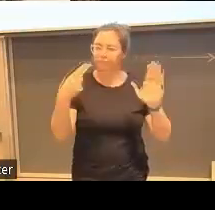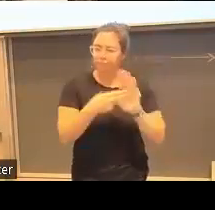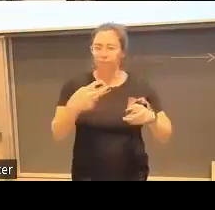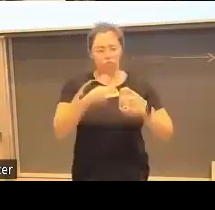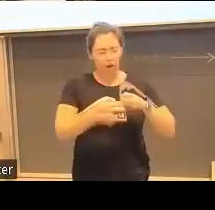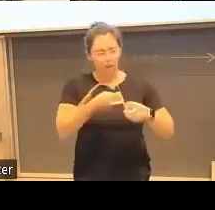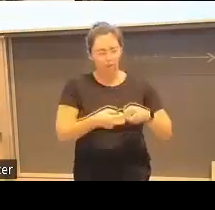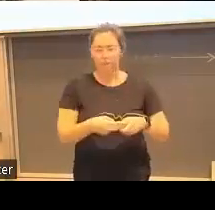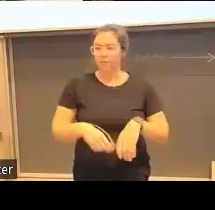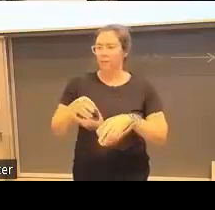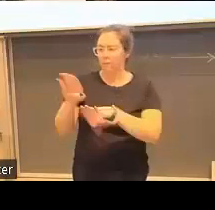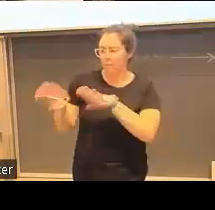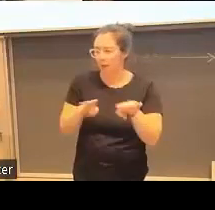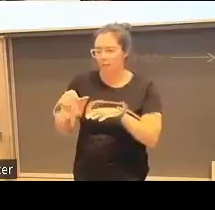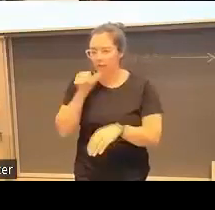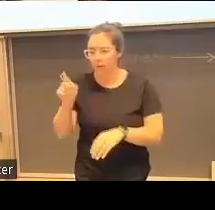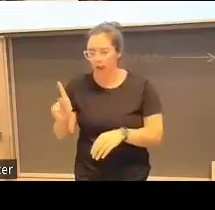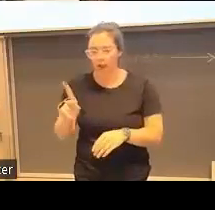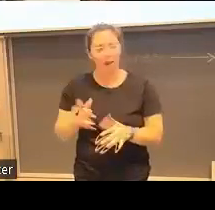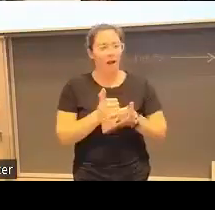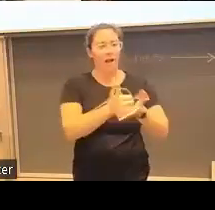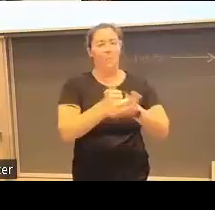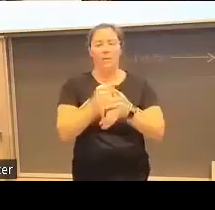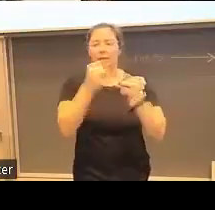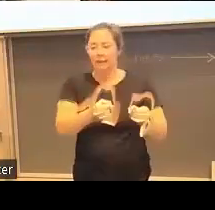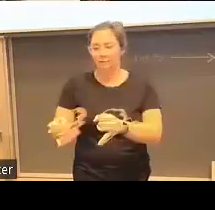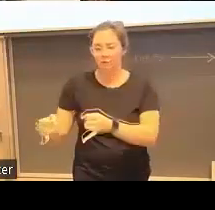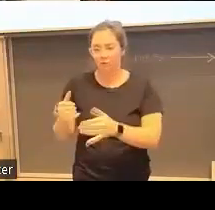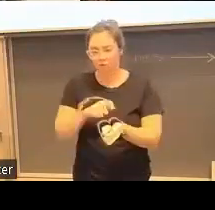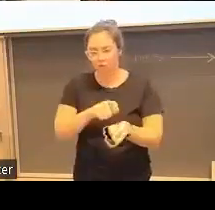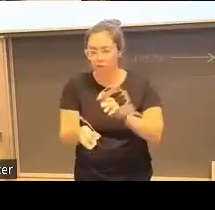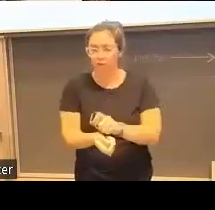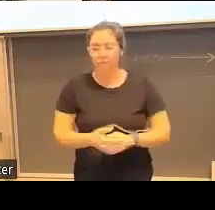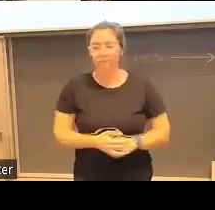and also helping individuals and the systems around them change it requires our team to have